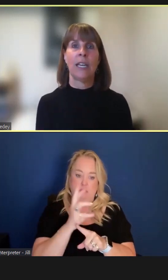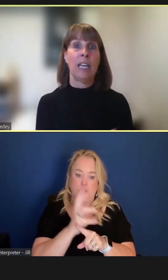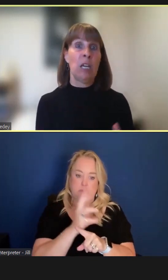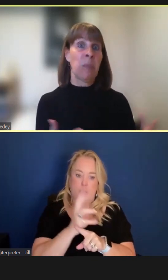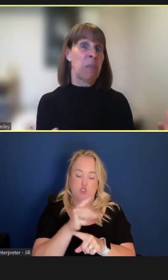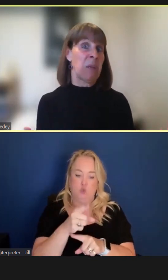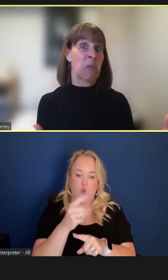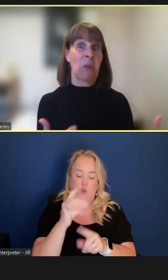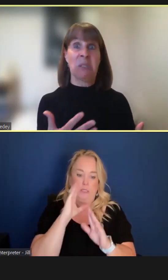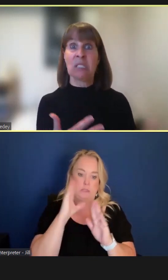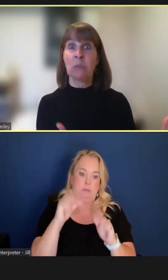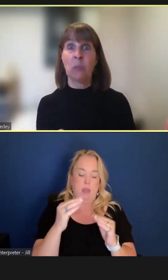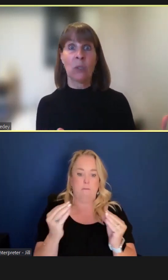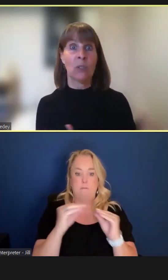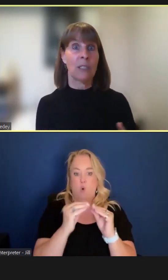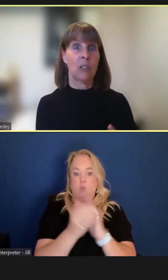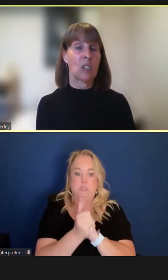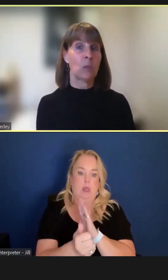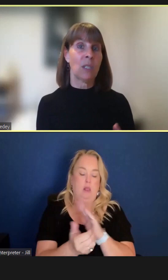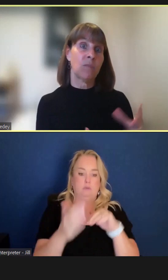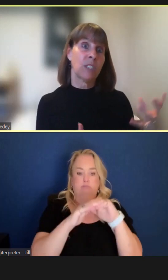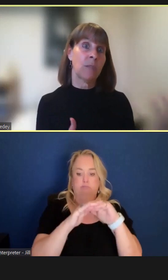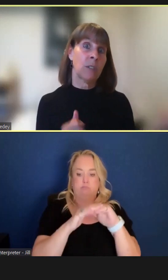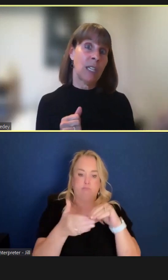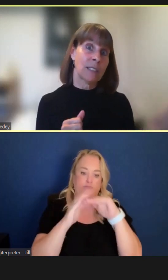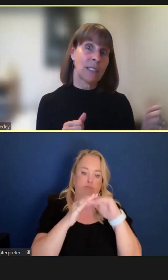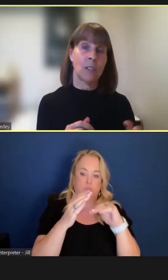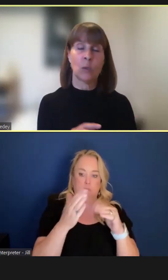it might be in one six-month period you expect seven or eight skills but then